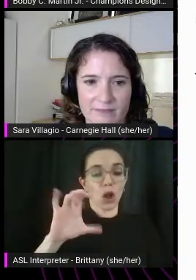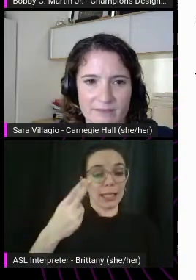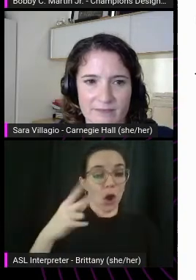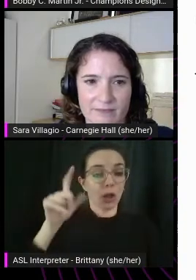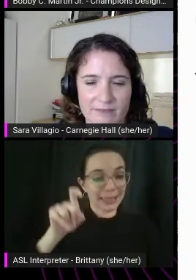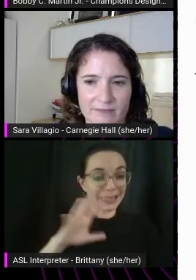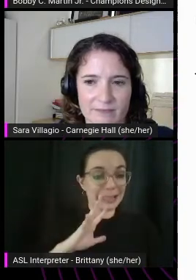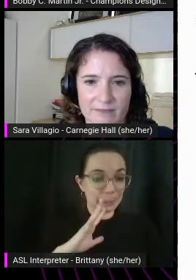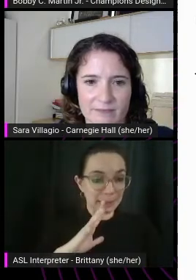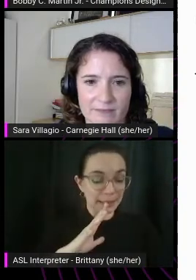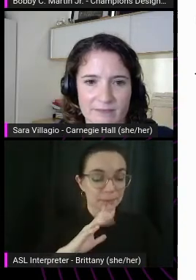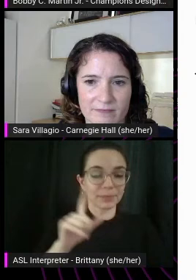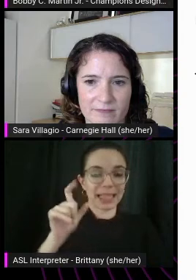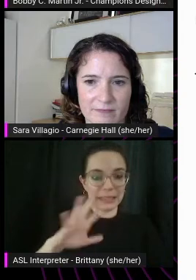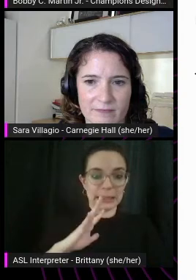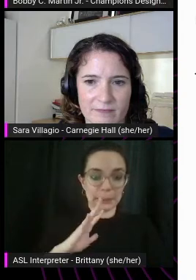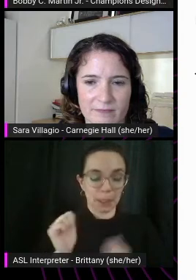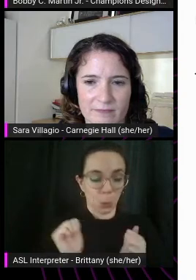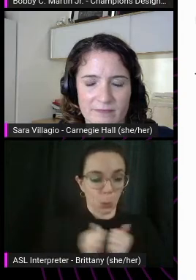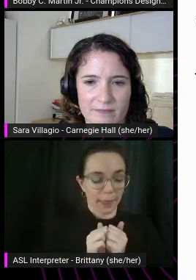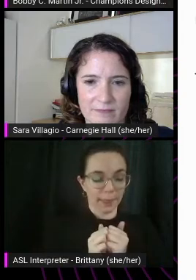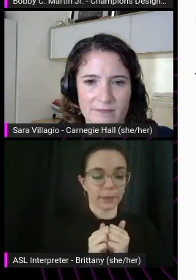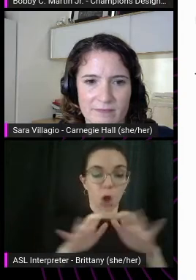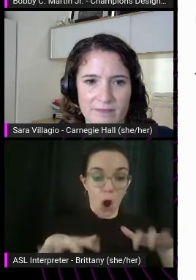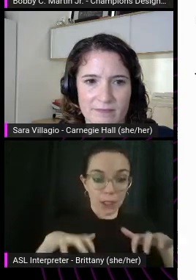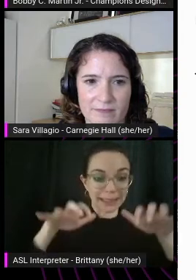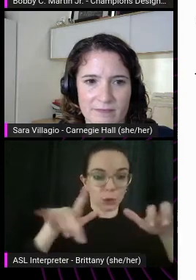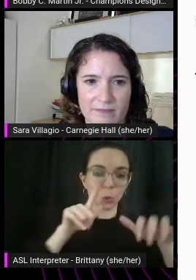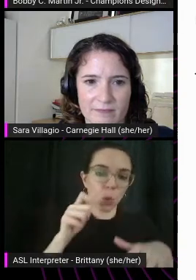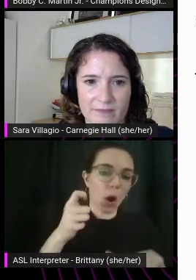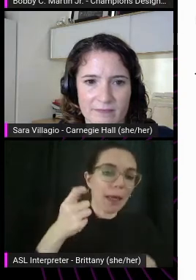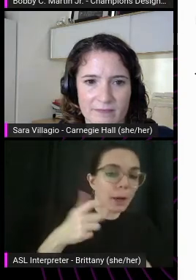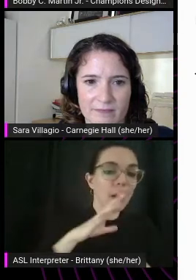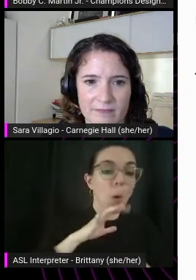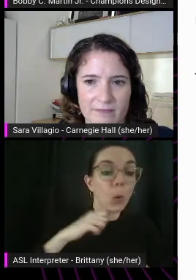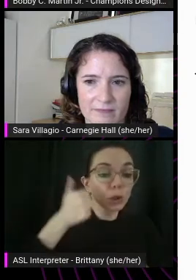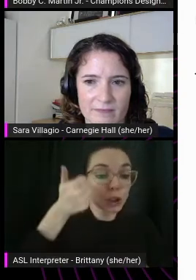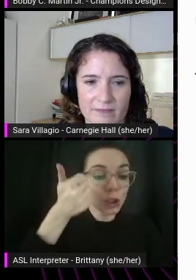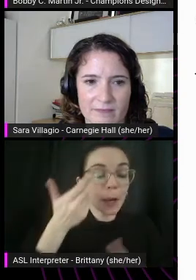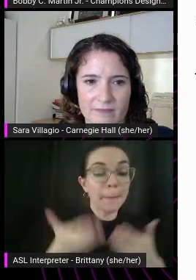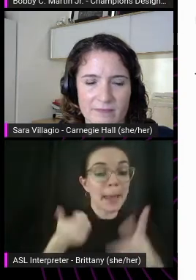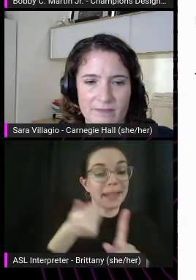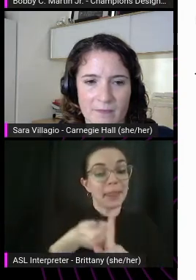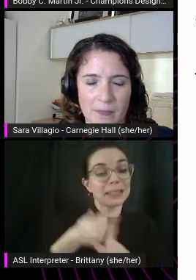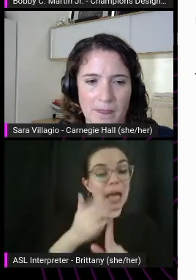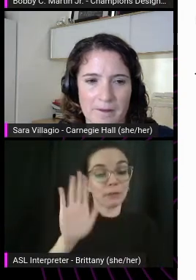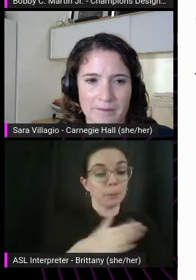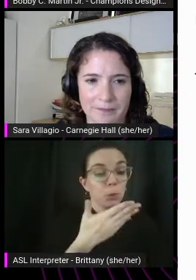They need to speak to audiences that are a little bit older, might be music educators or those that are professionals,